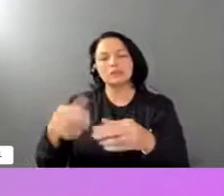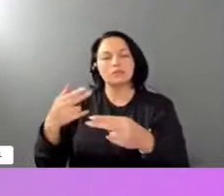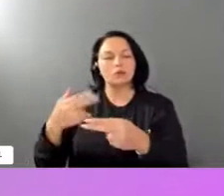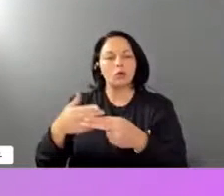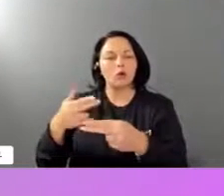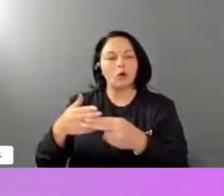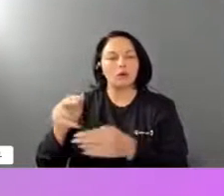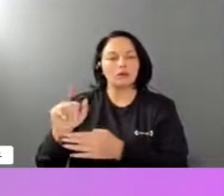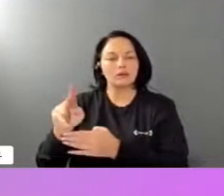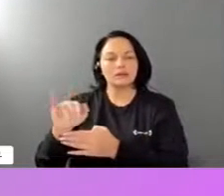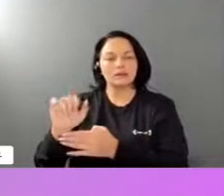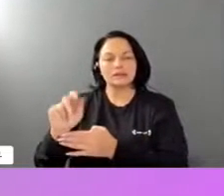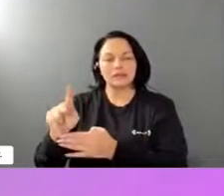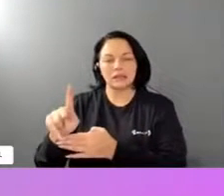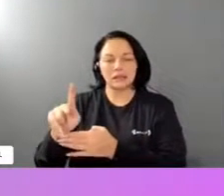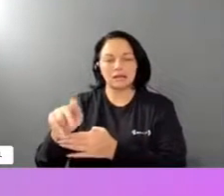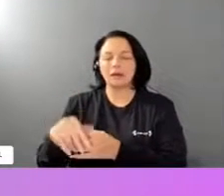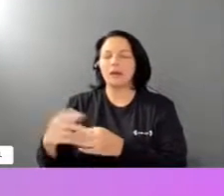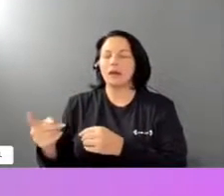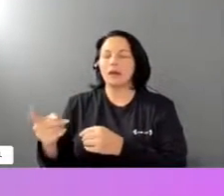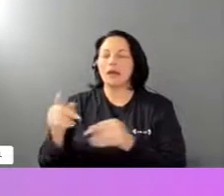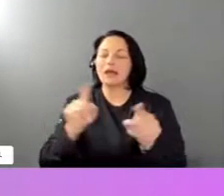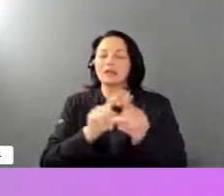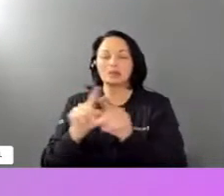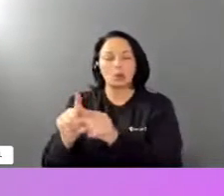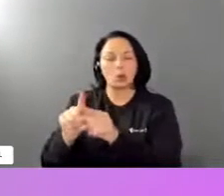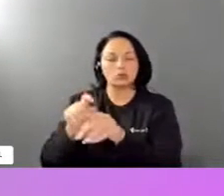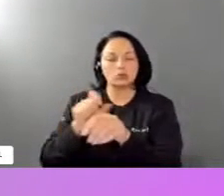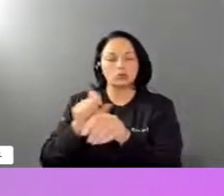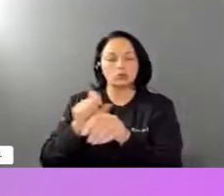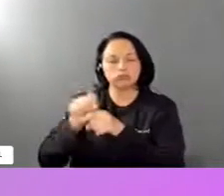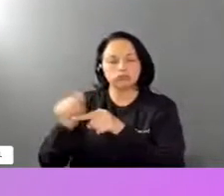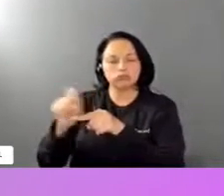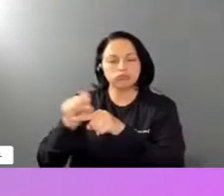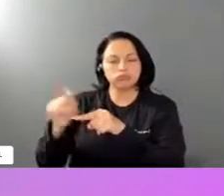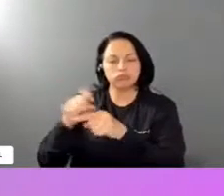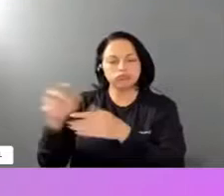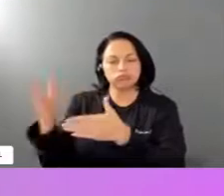Gassner] OK for our testing github uses an internal